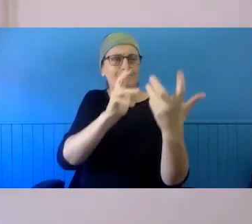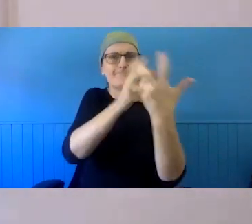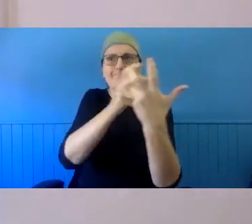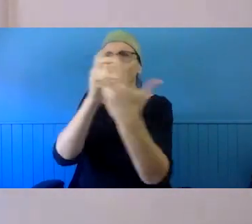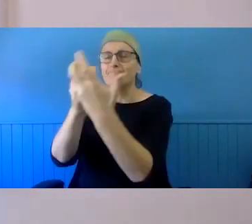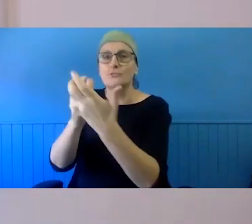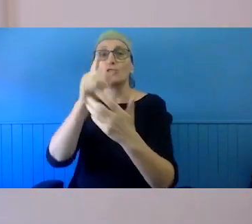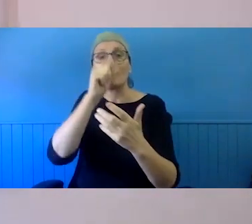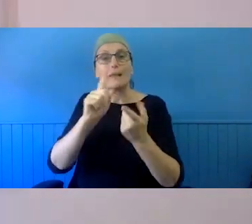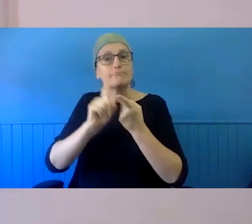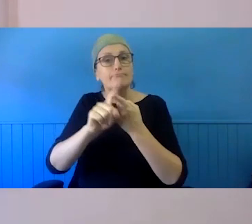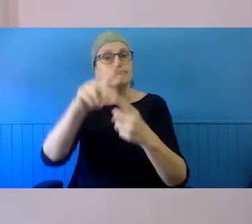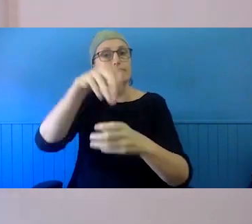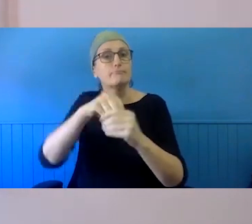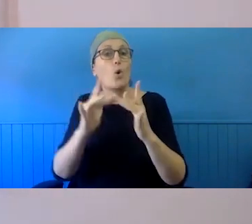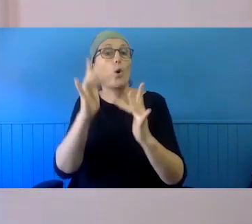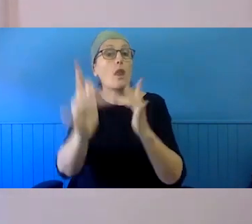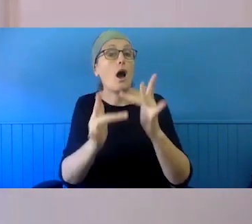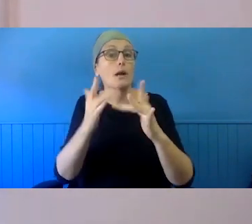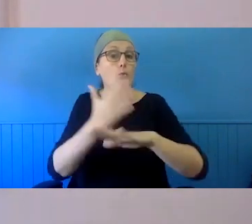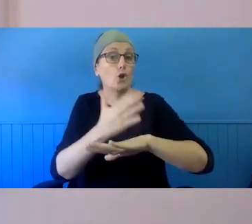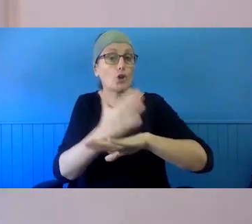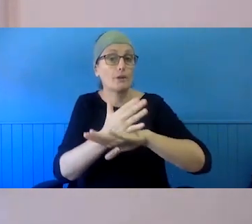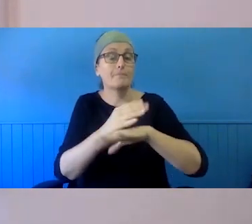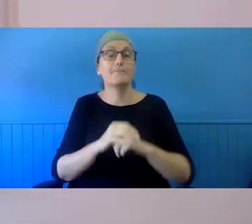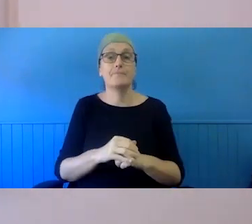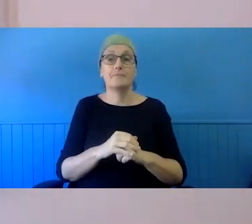many of us, there's also an opportunity for creativity and